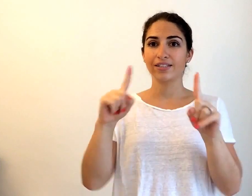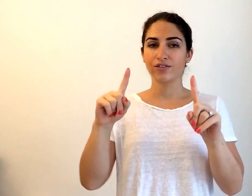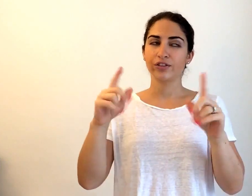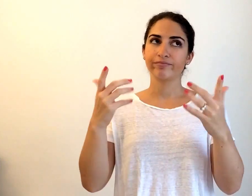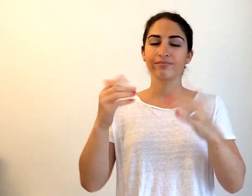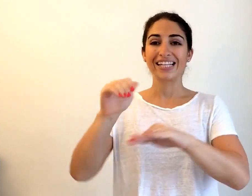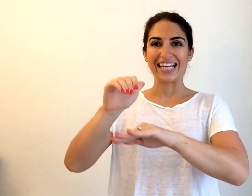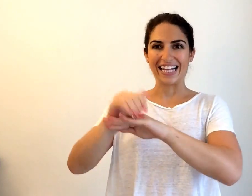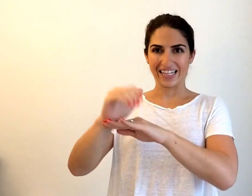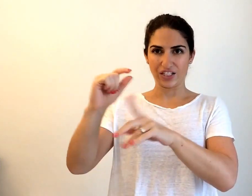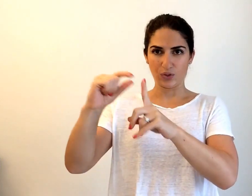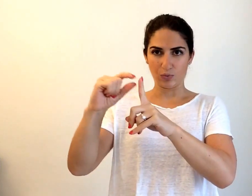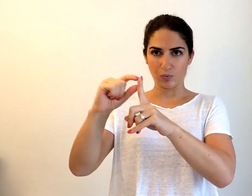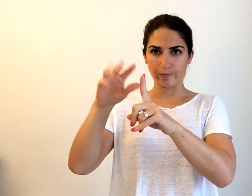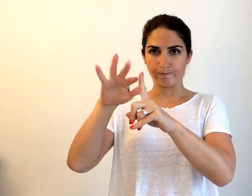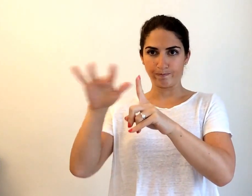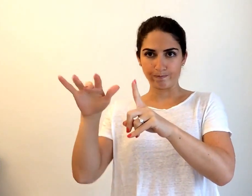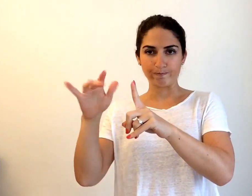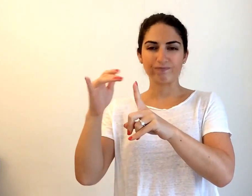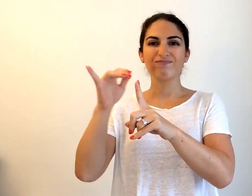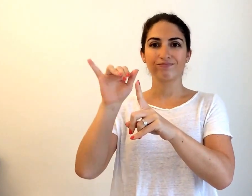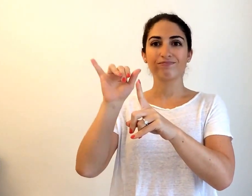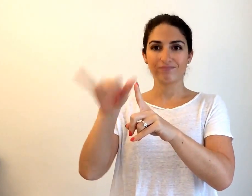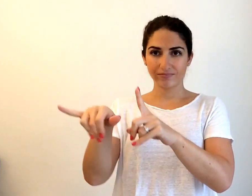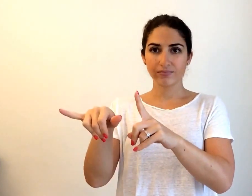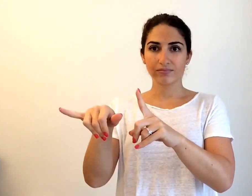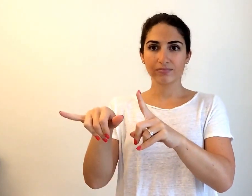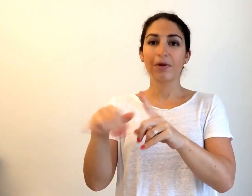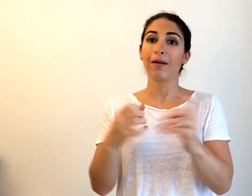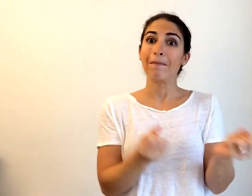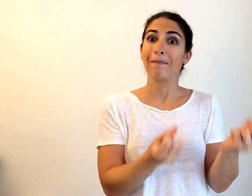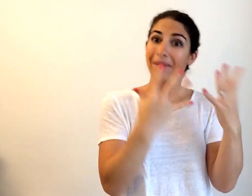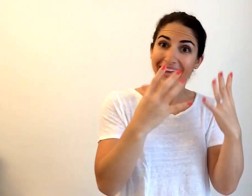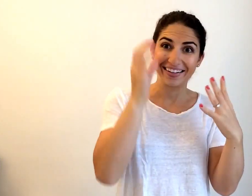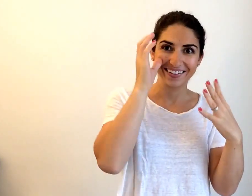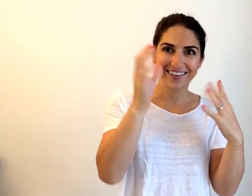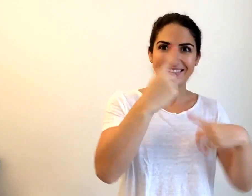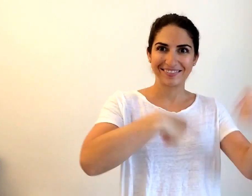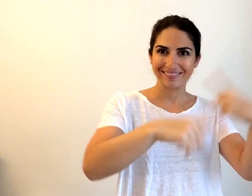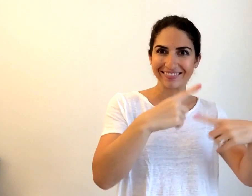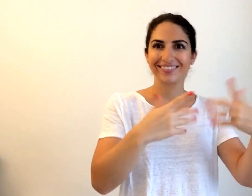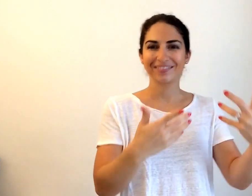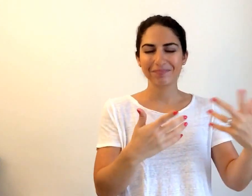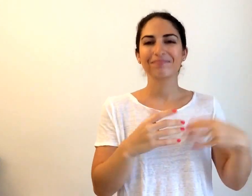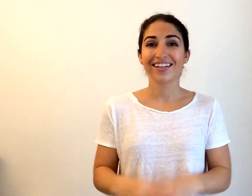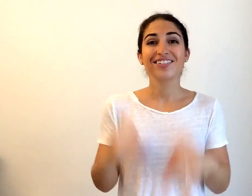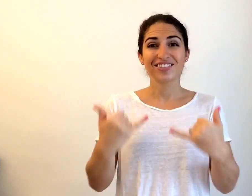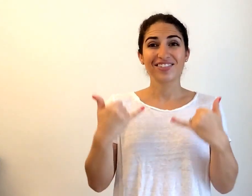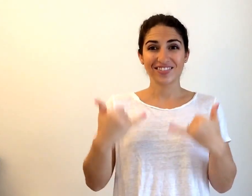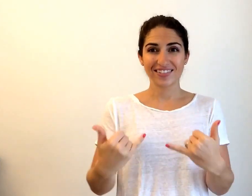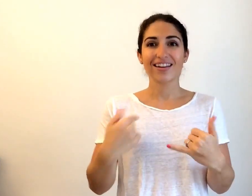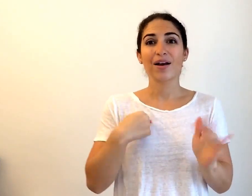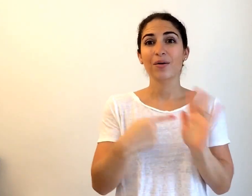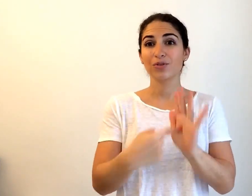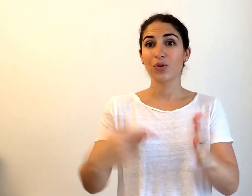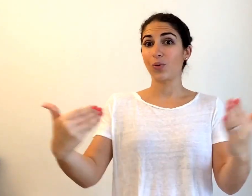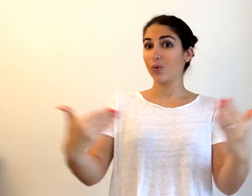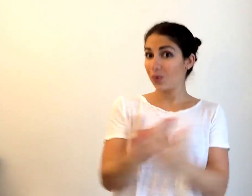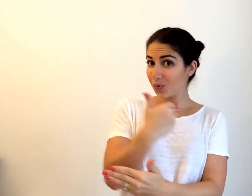showed 10 different English words - how they're spelled and then many different signs for the many concepts, and today